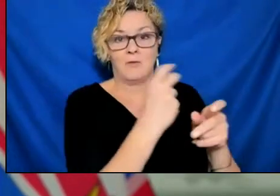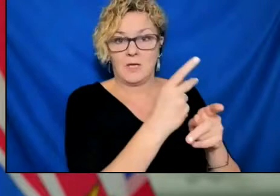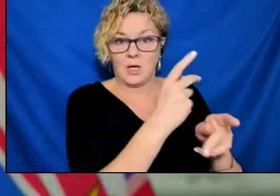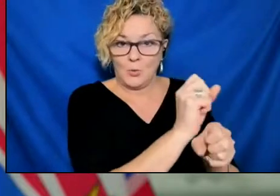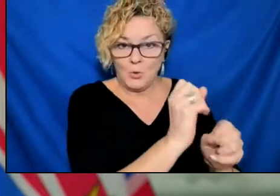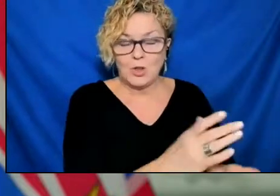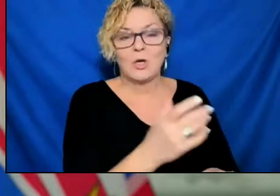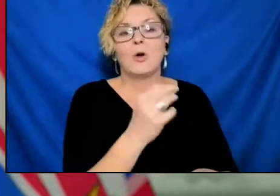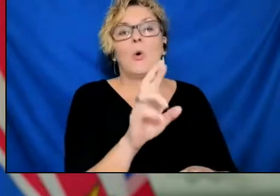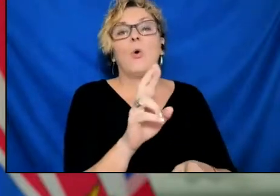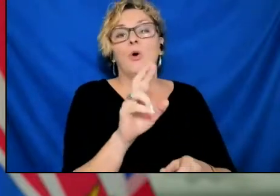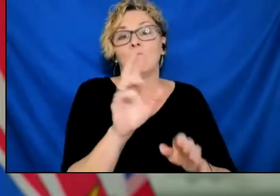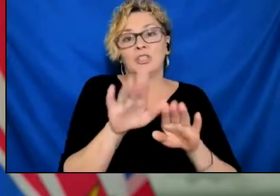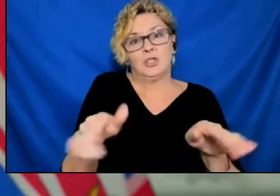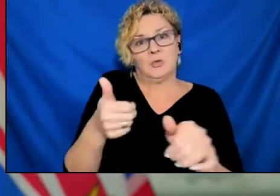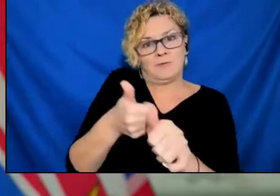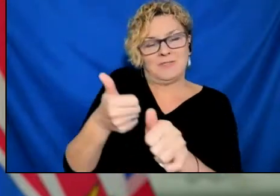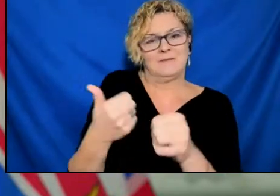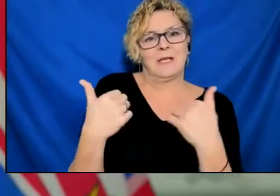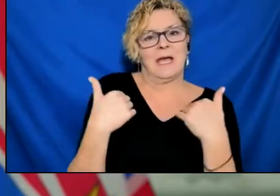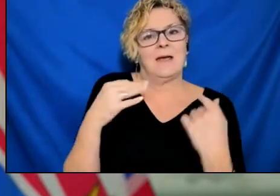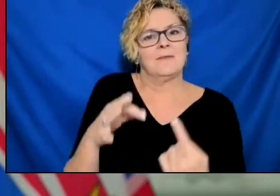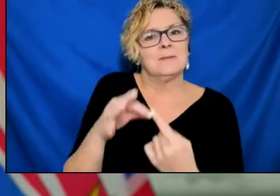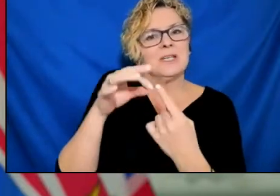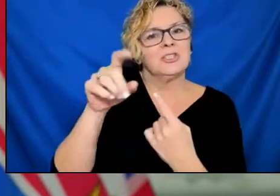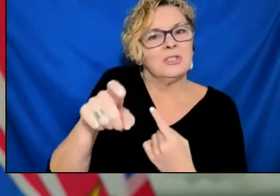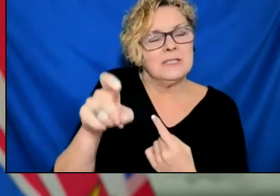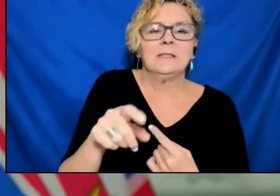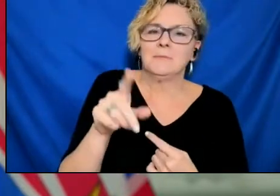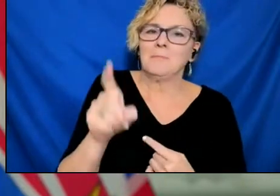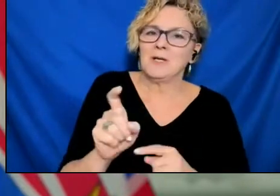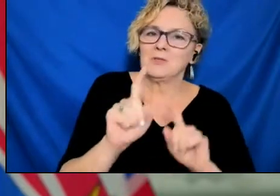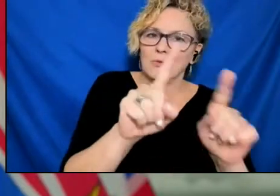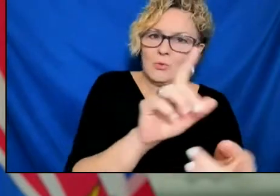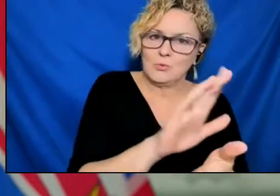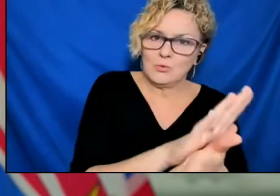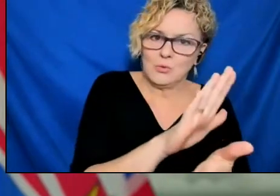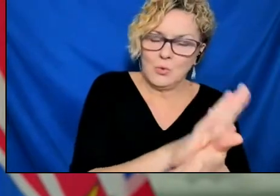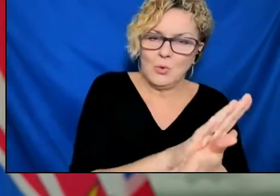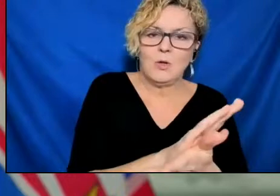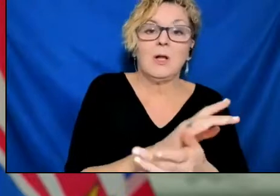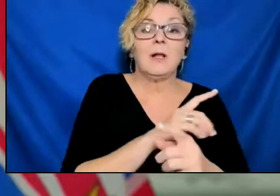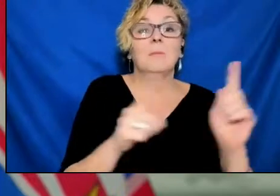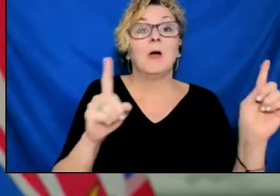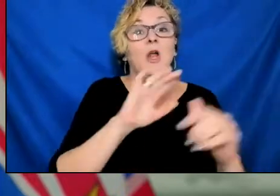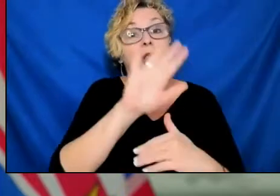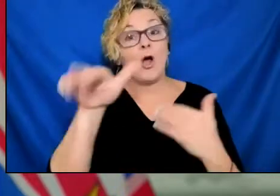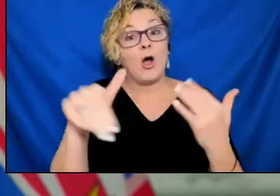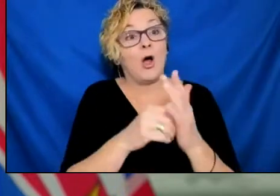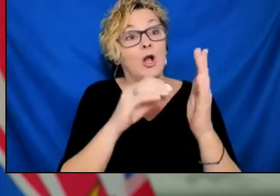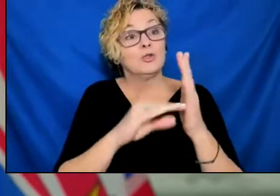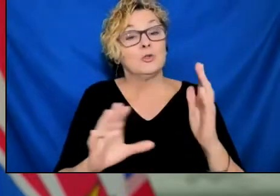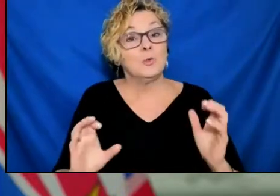to classes for all students on January 10. This will give us time to add